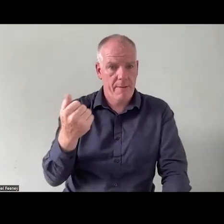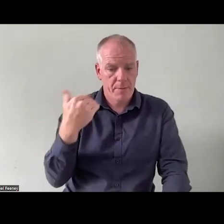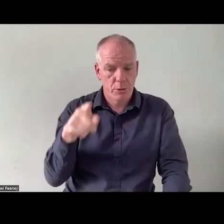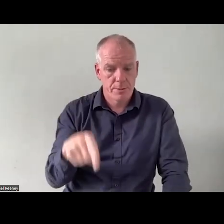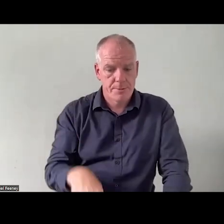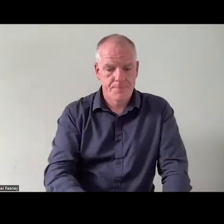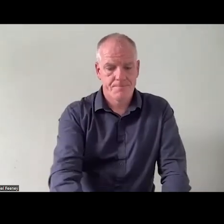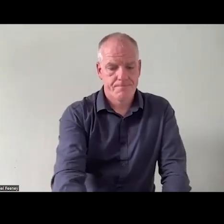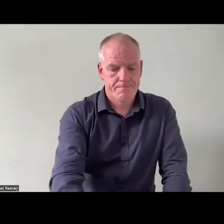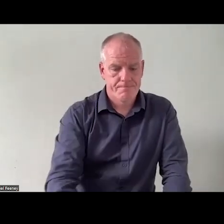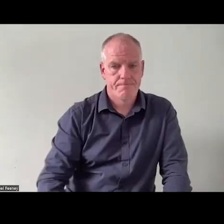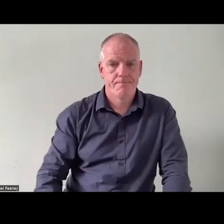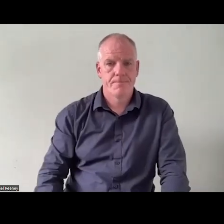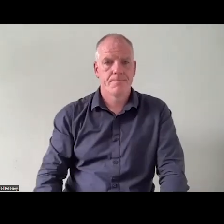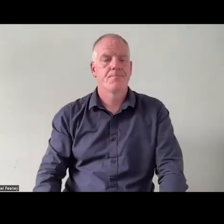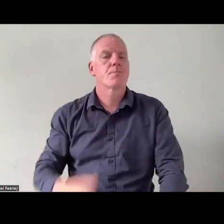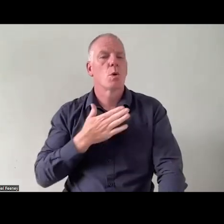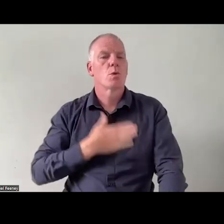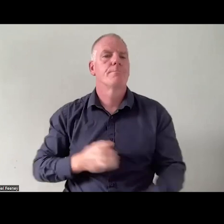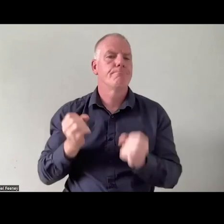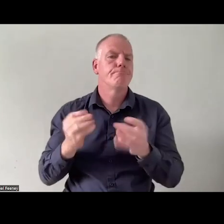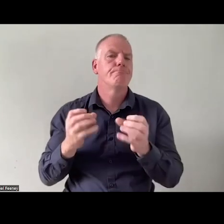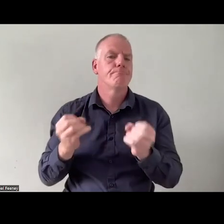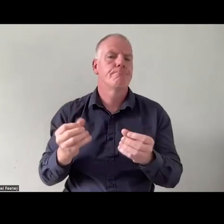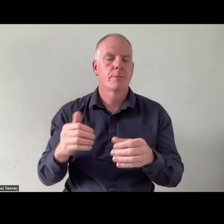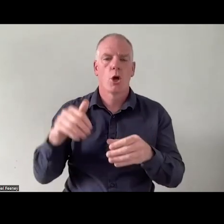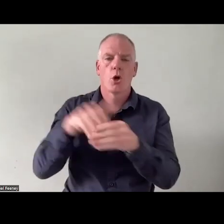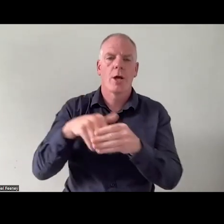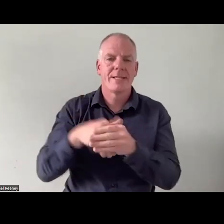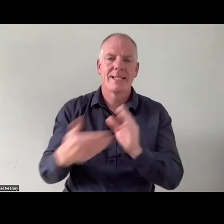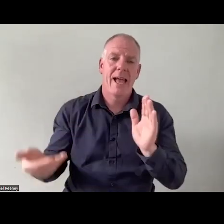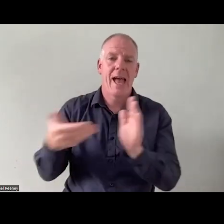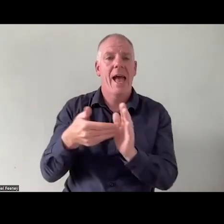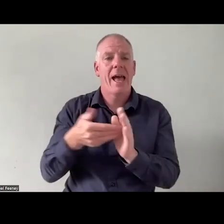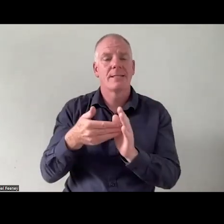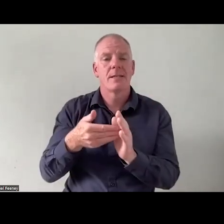PÁDRAIG: Yeah, just by way of a little bit of context to add in there for Oran.